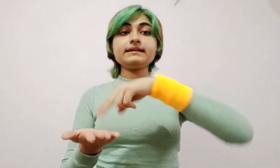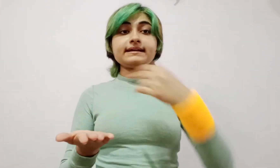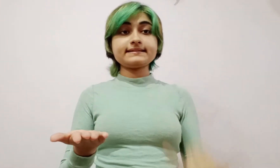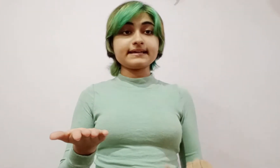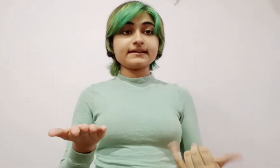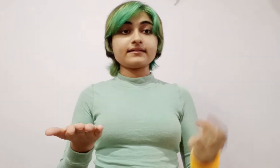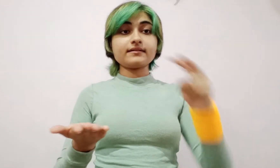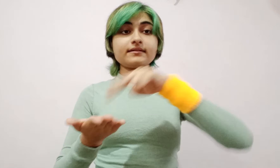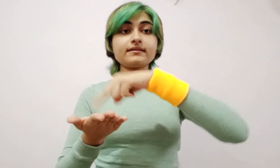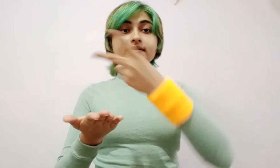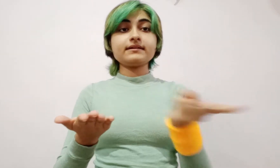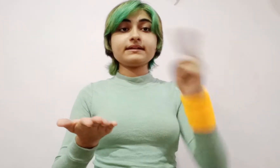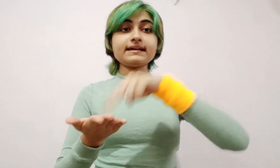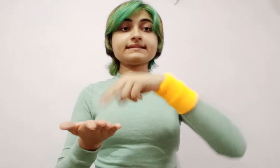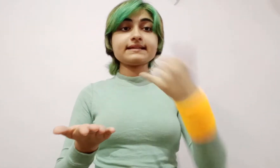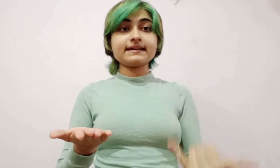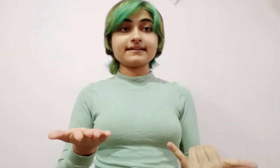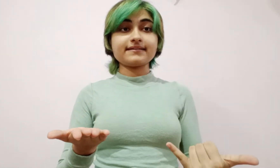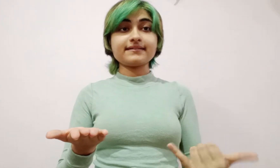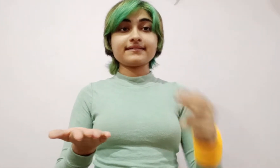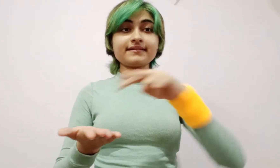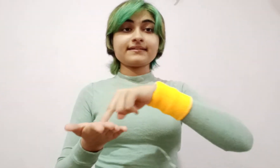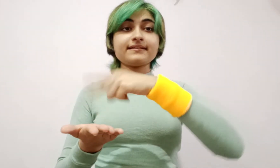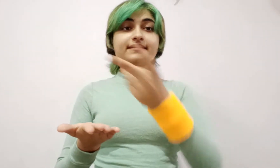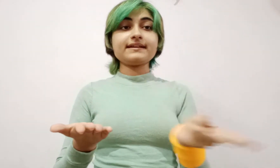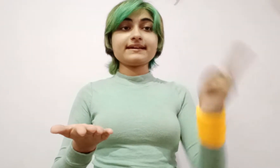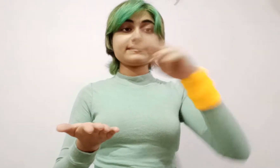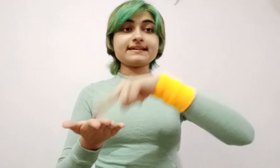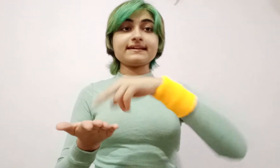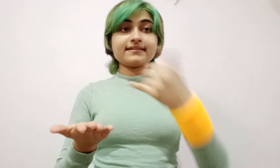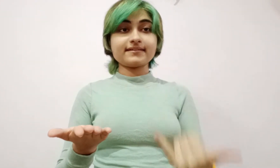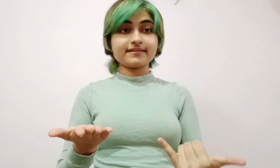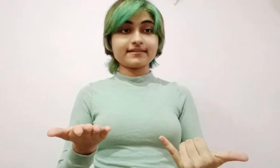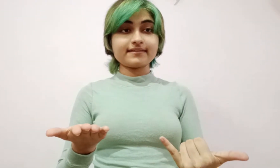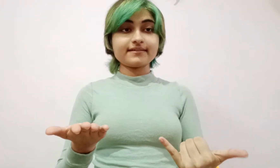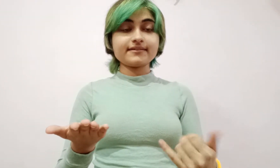GRACING. GRACING. GRACING.